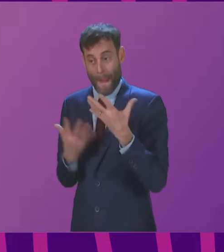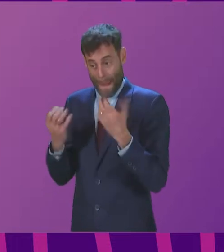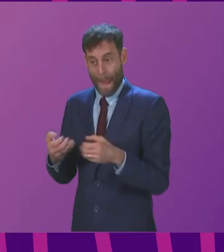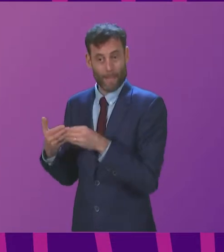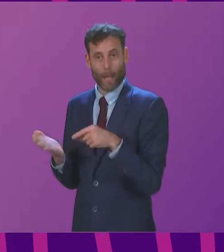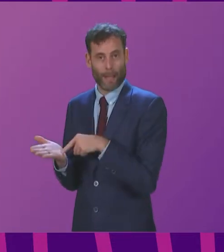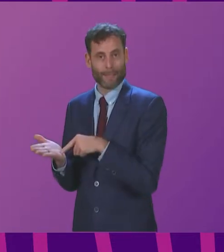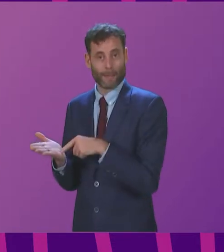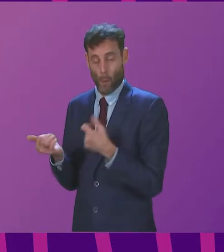authorities—if my memory is wrong about that, I will correct what I have said in writing to